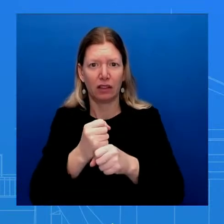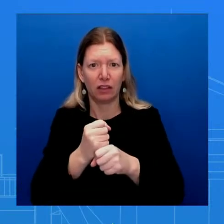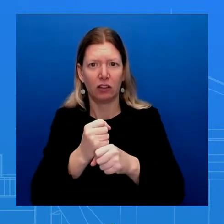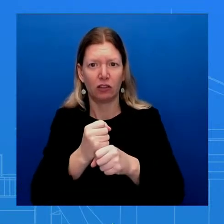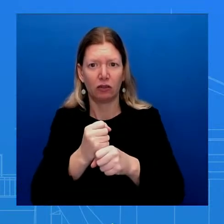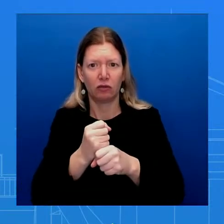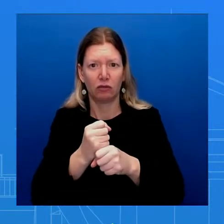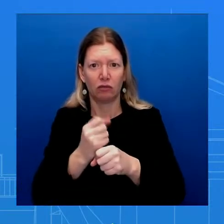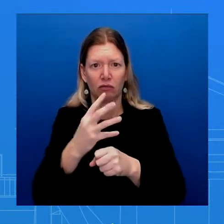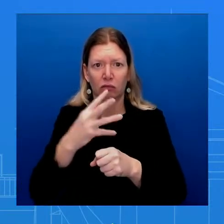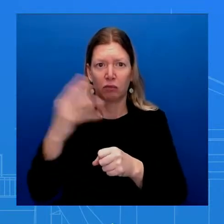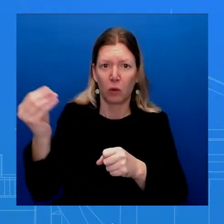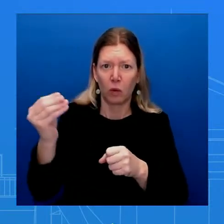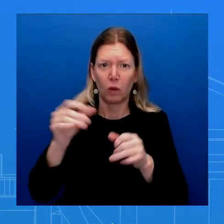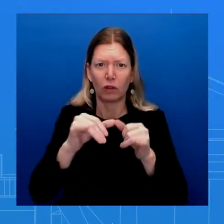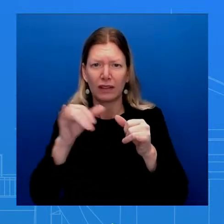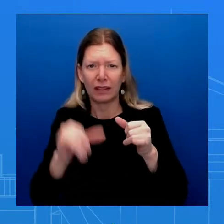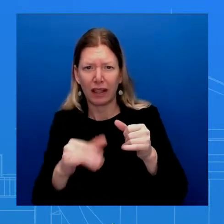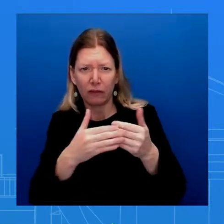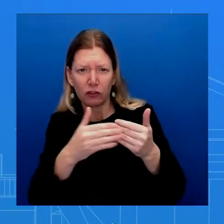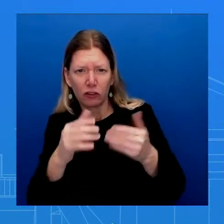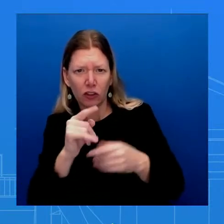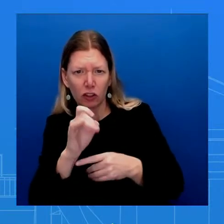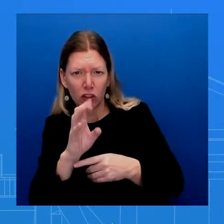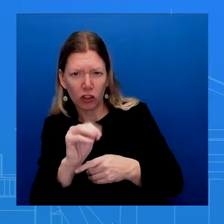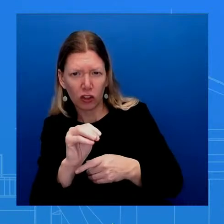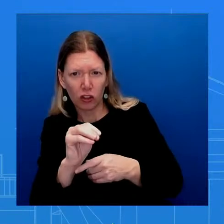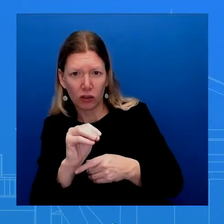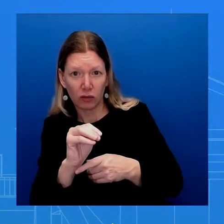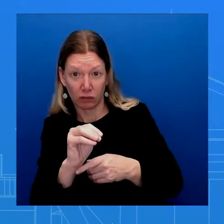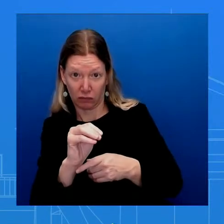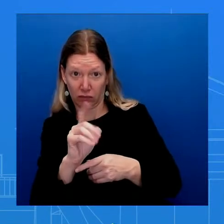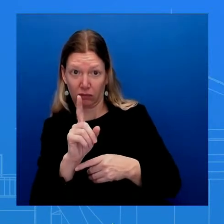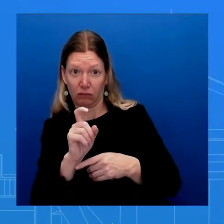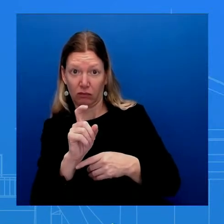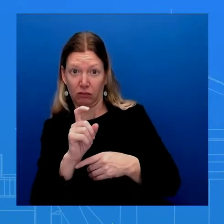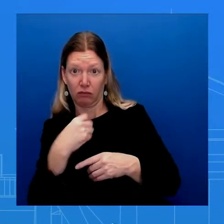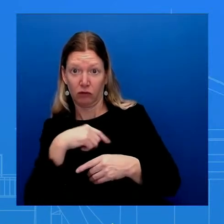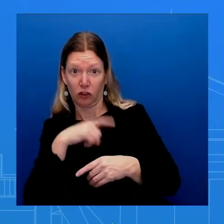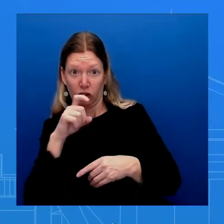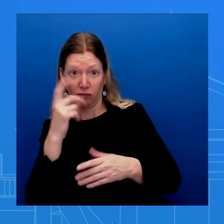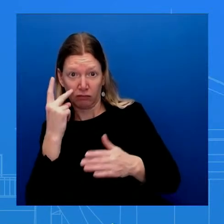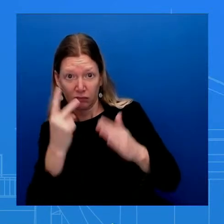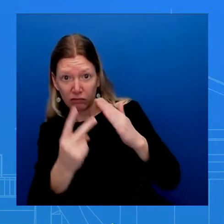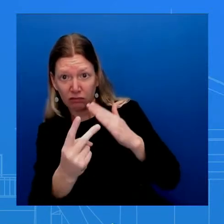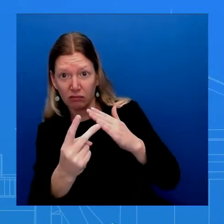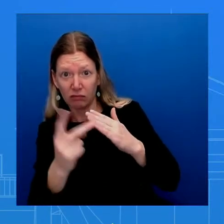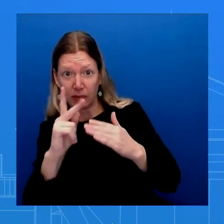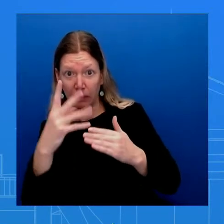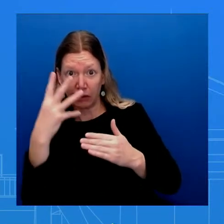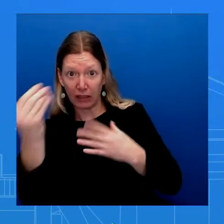Is there -- has -- should we be anticipating any departures of either Cabinet officials or other senior officials? Ms. Jean-Pierre: Look, I can't speak to people's